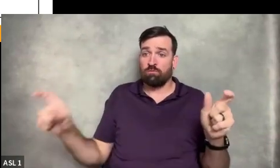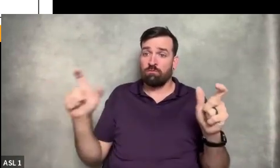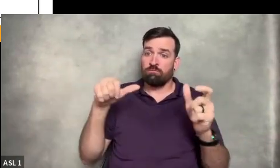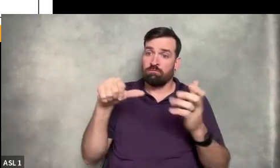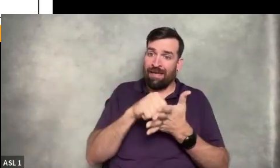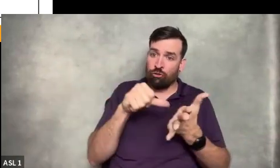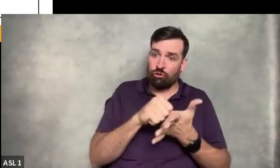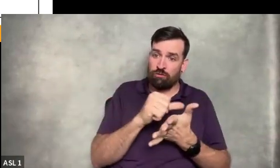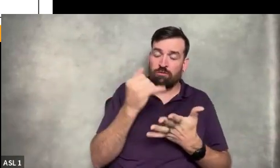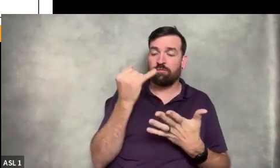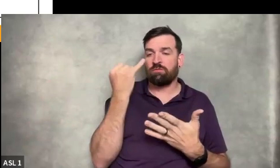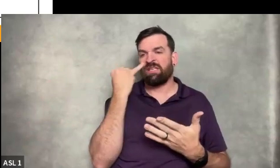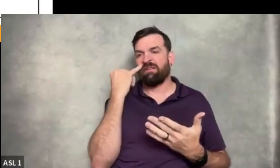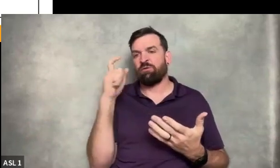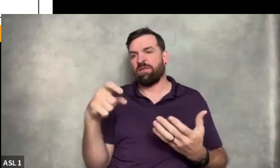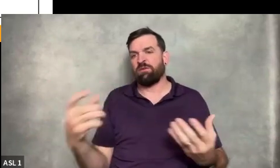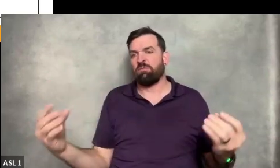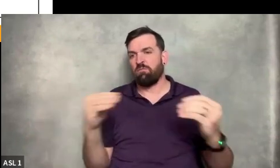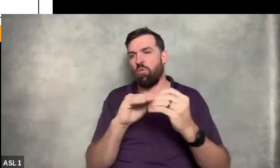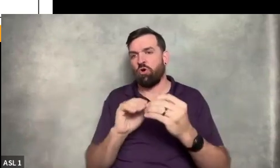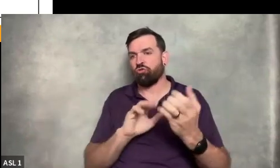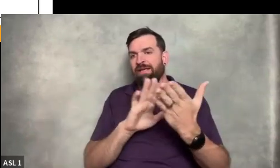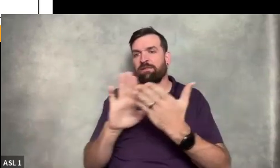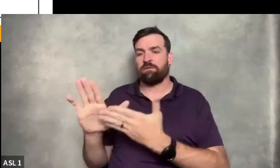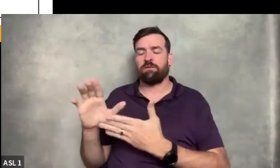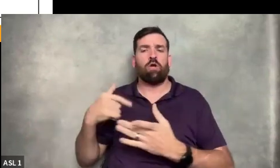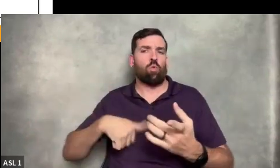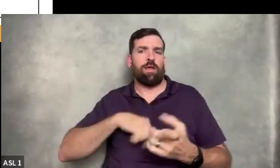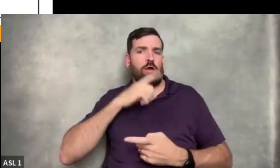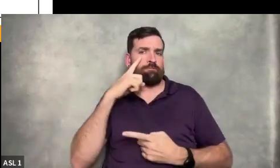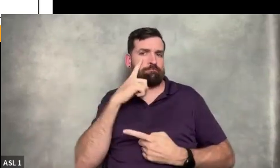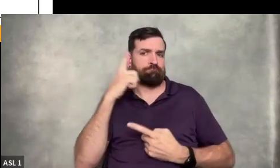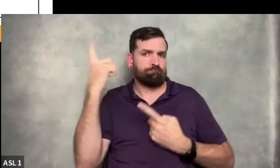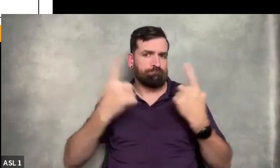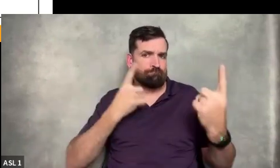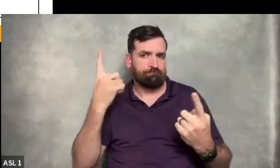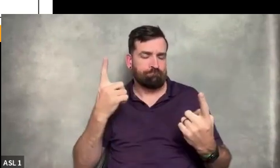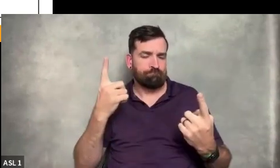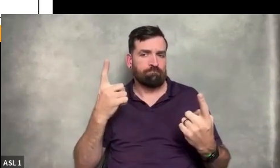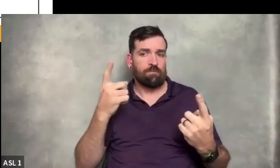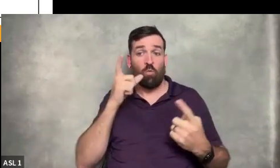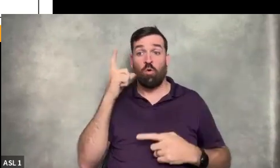that you need to address. We are contemplating that we will enter into one corrective action plan